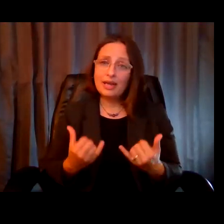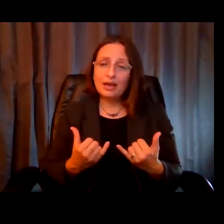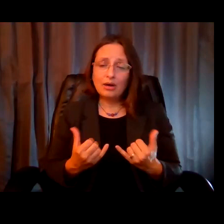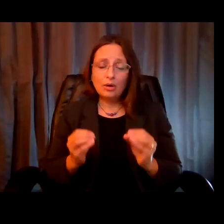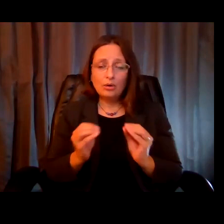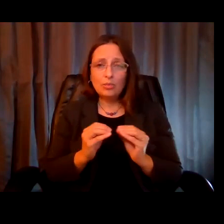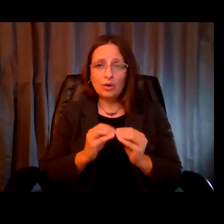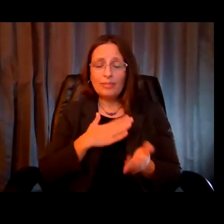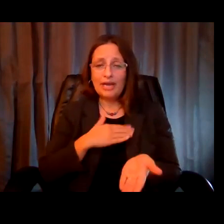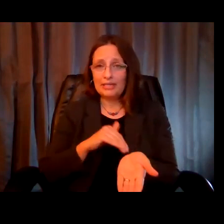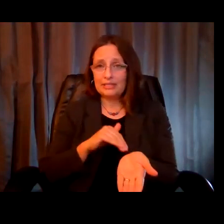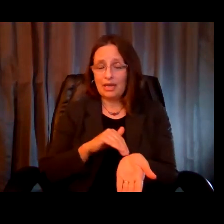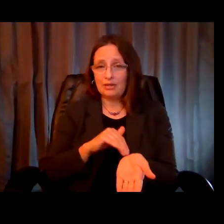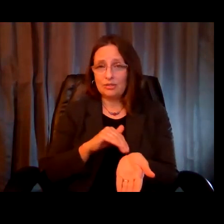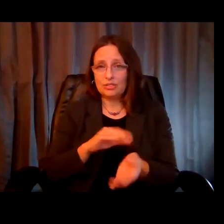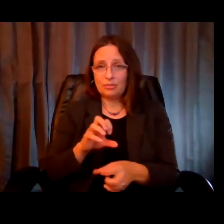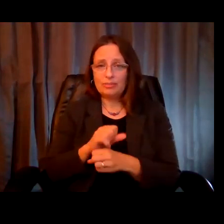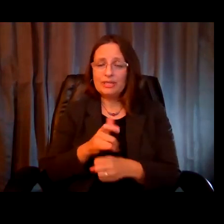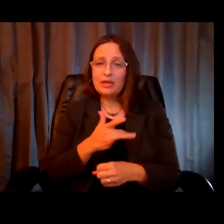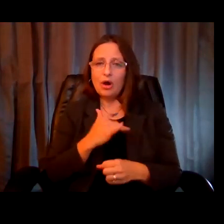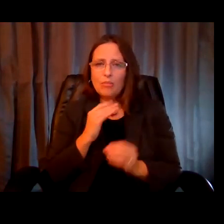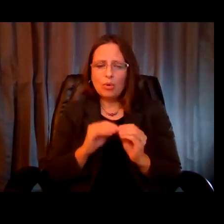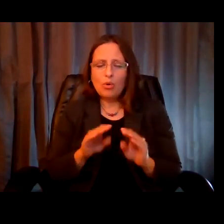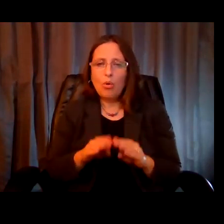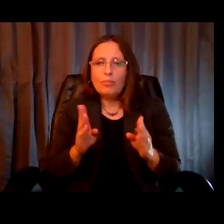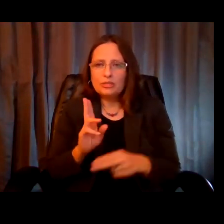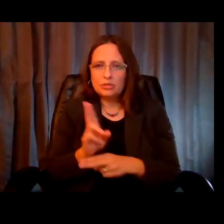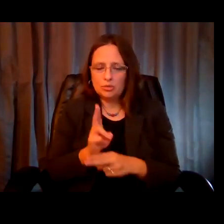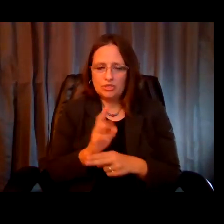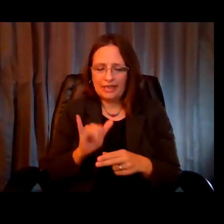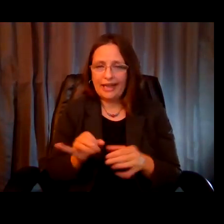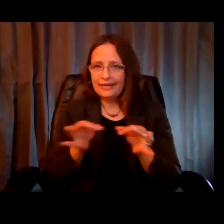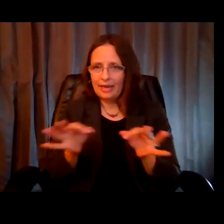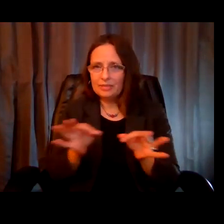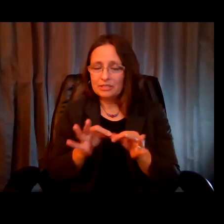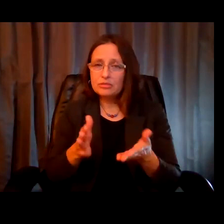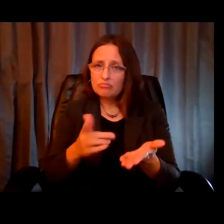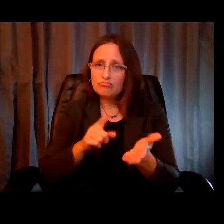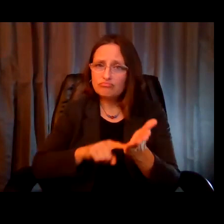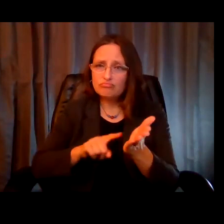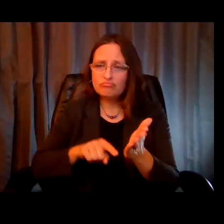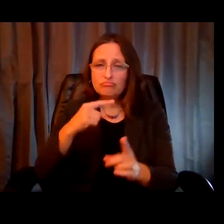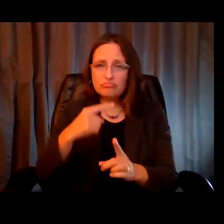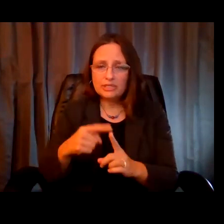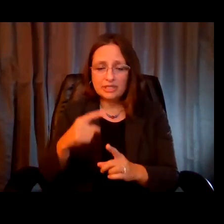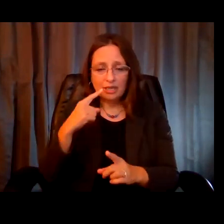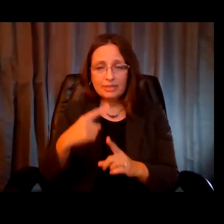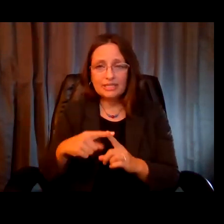allow you to stream the audio of a computer, tablet, smart phone, directly into your devices.